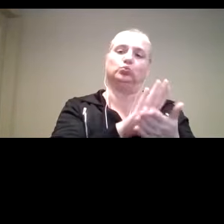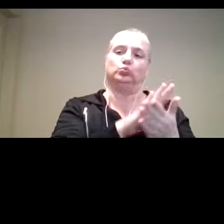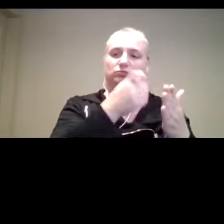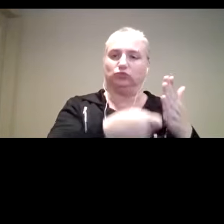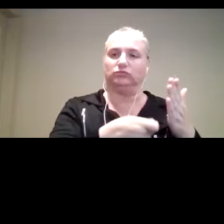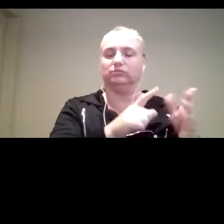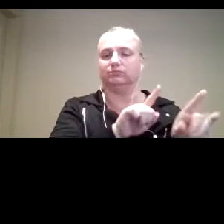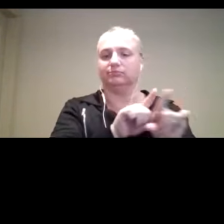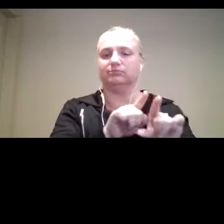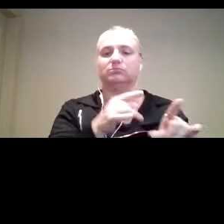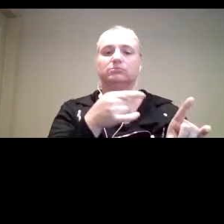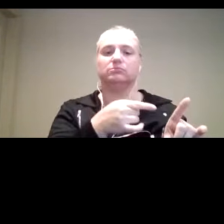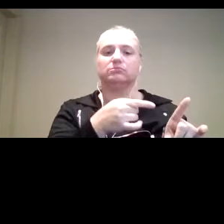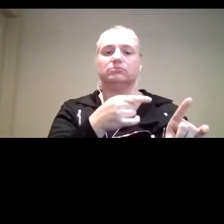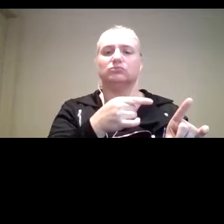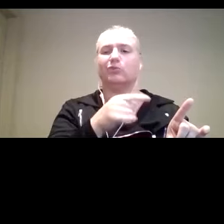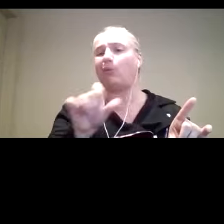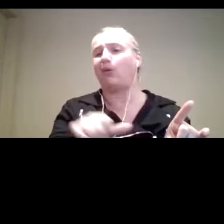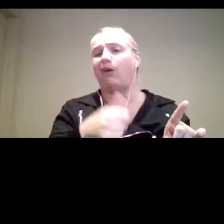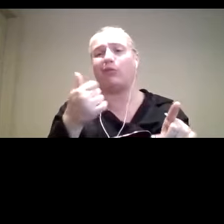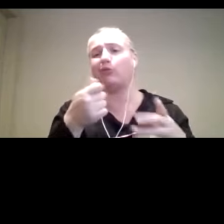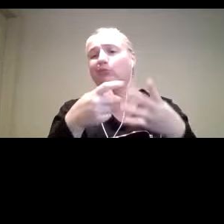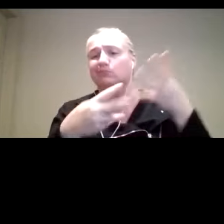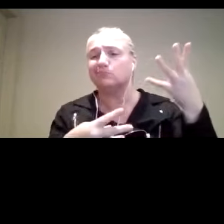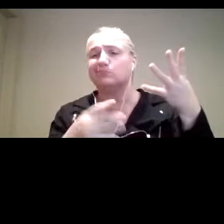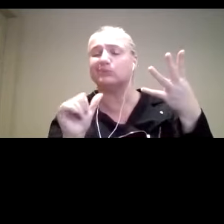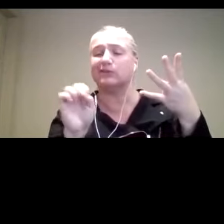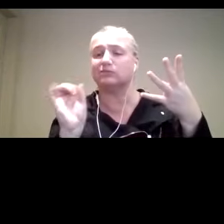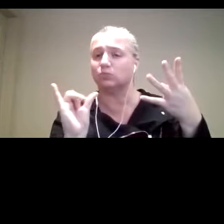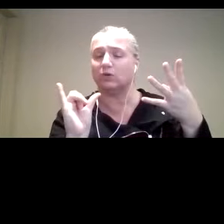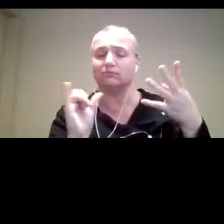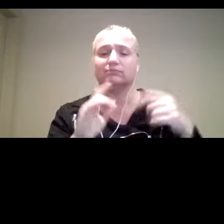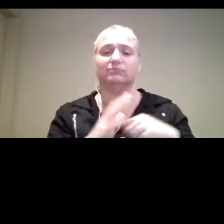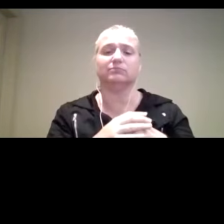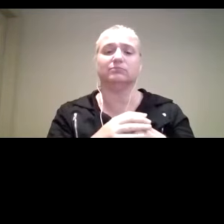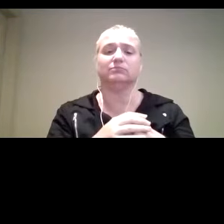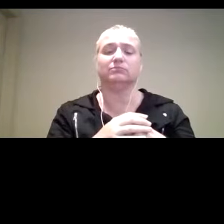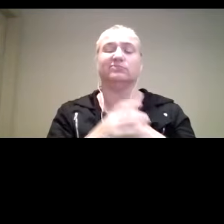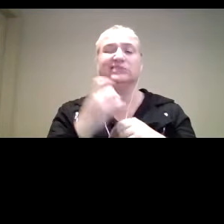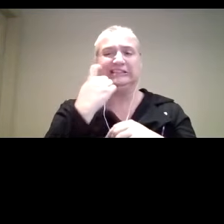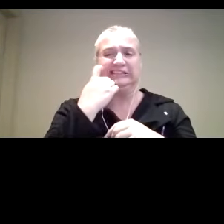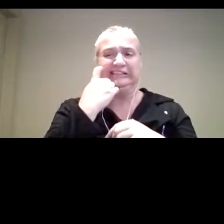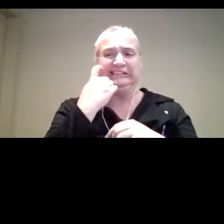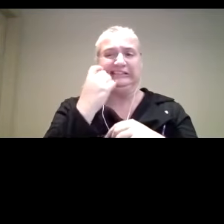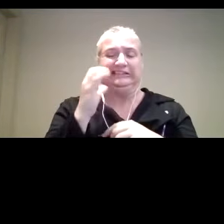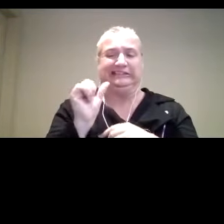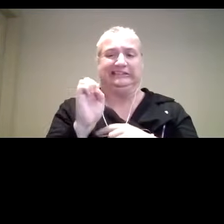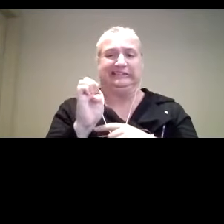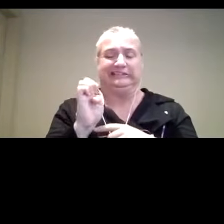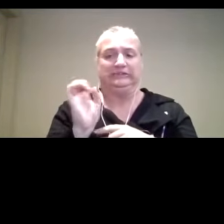and there are other cases from... These are some recent ones. And again, like I said, Dr. Etscheidt